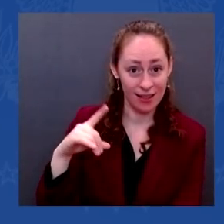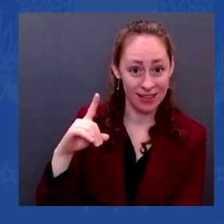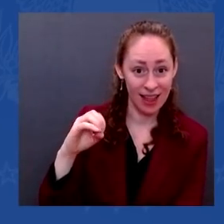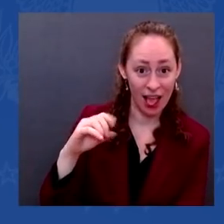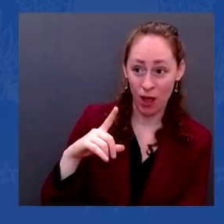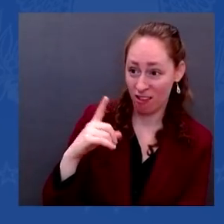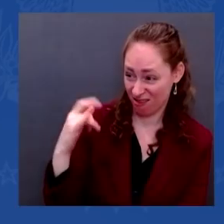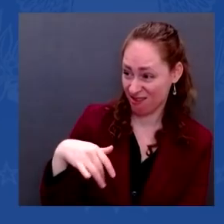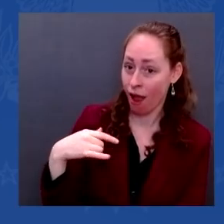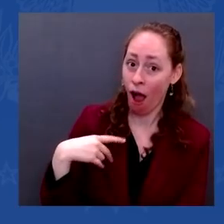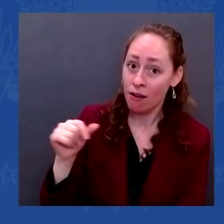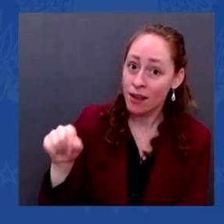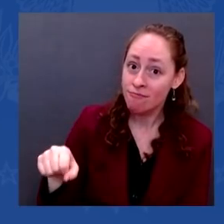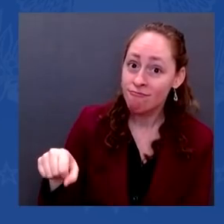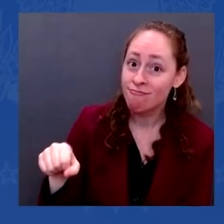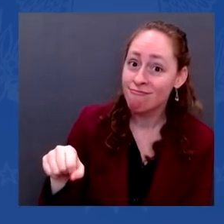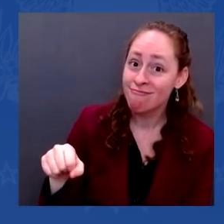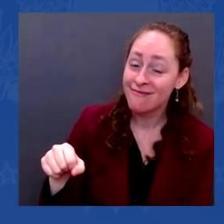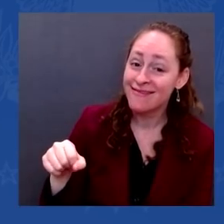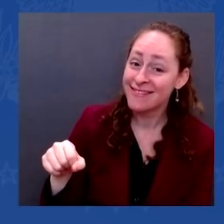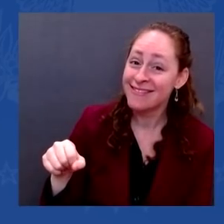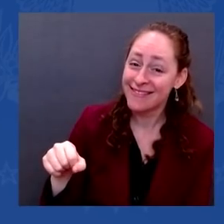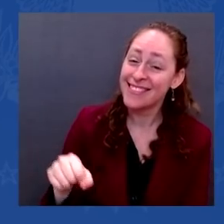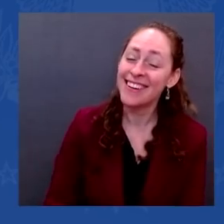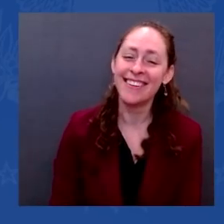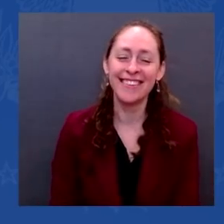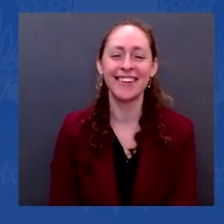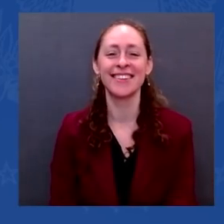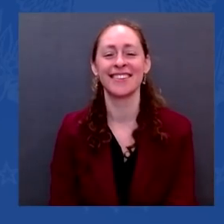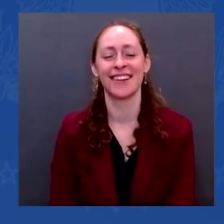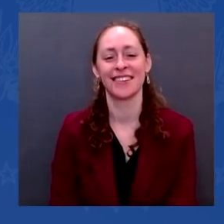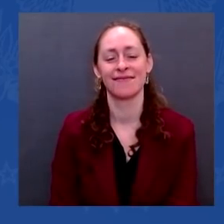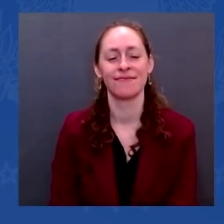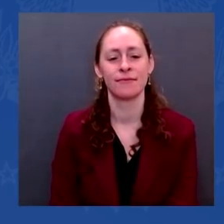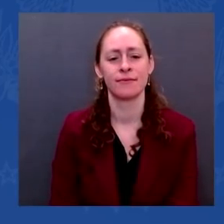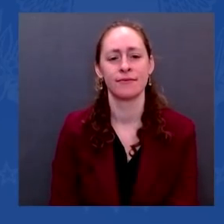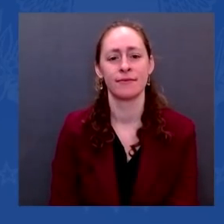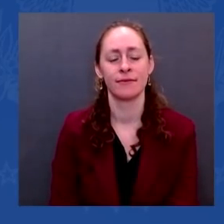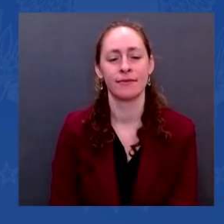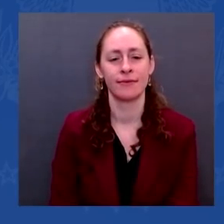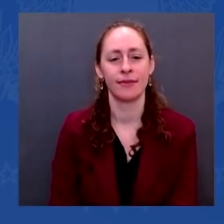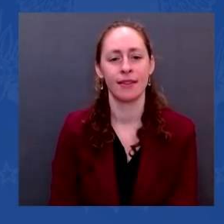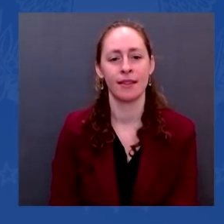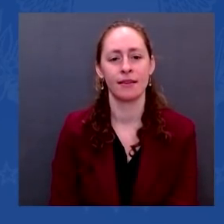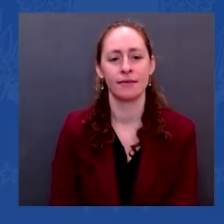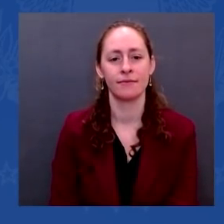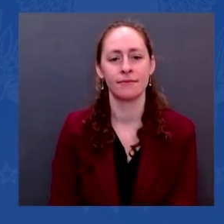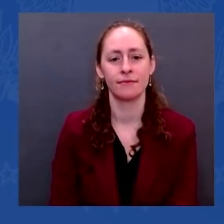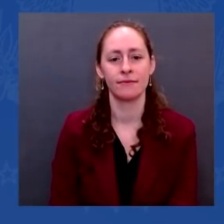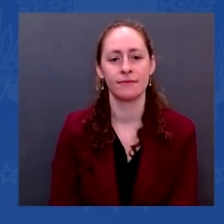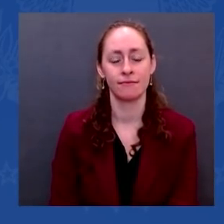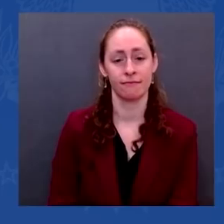going to a little Catholic grade school in Claymont, Delaware, which was a steel town that was dying. And the bus would go --